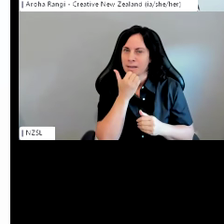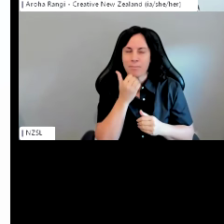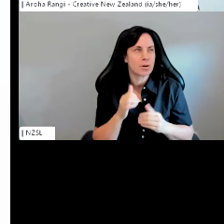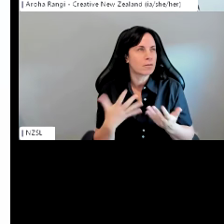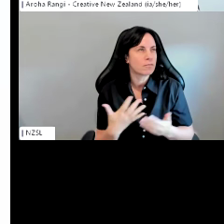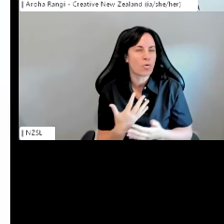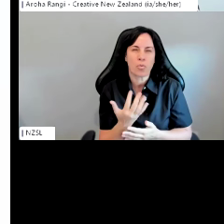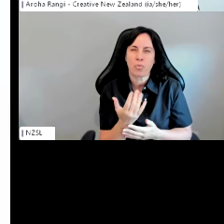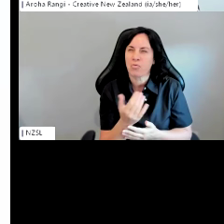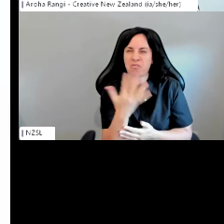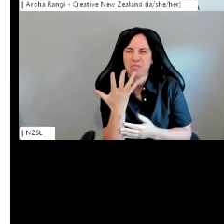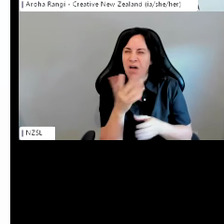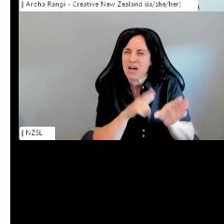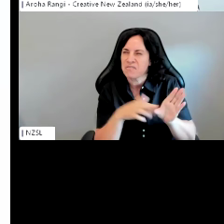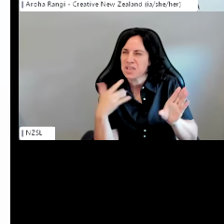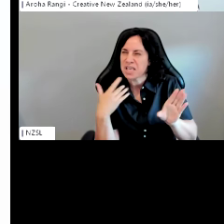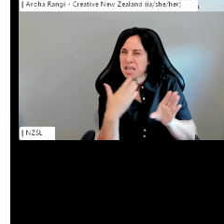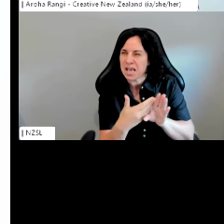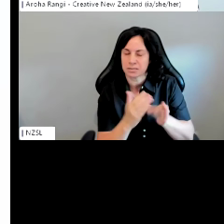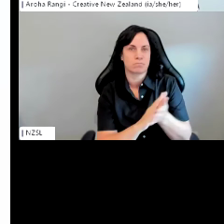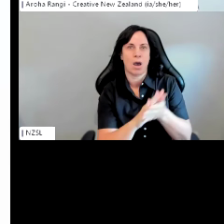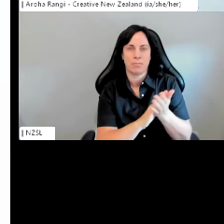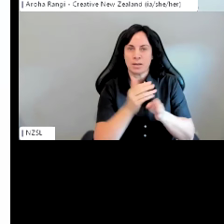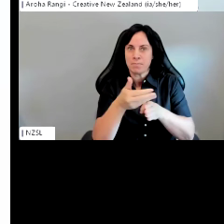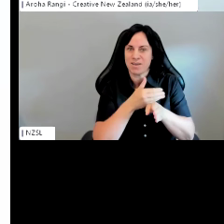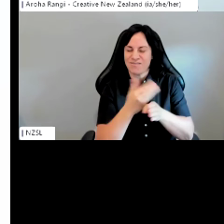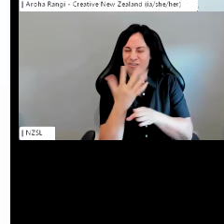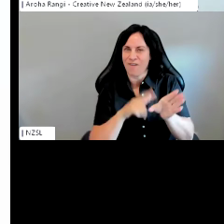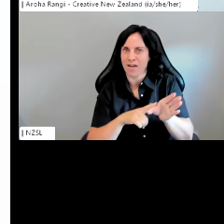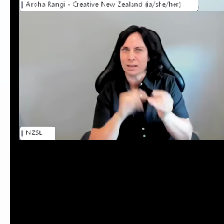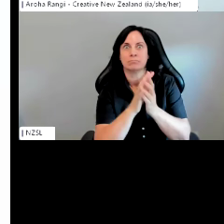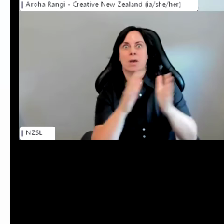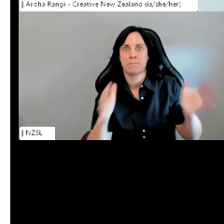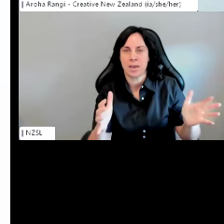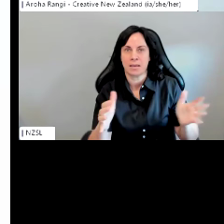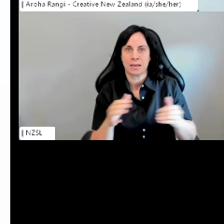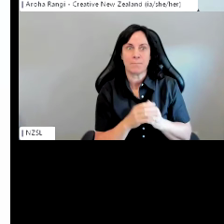it was big anyway, but it's it's been really really dominant for the last five years.